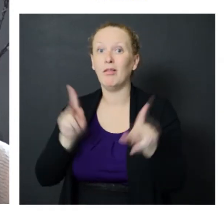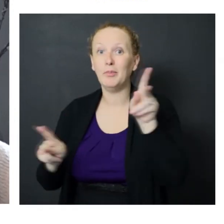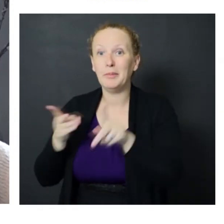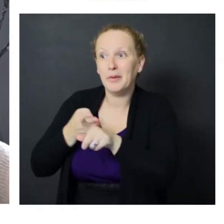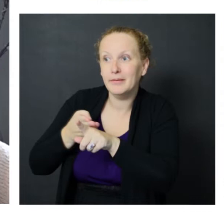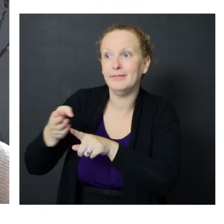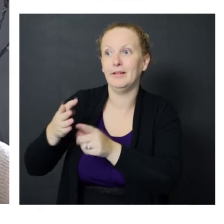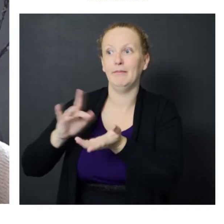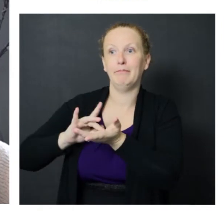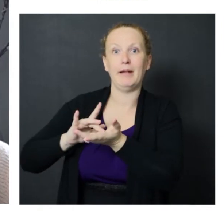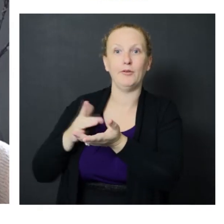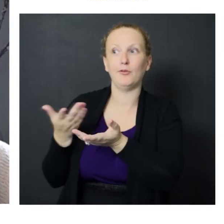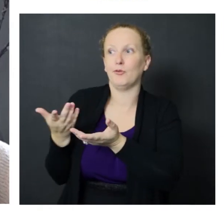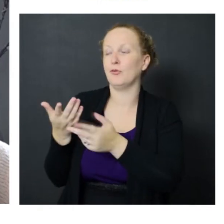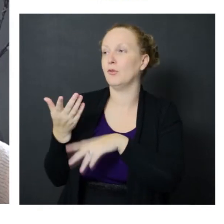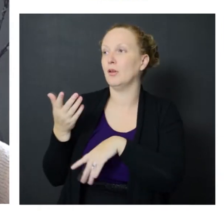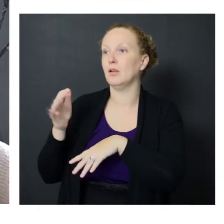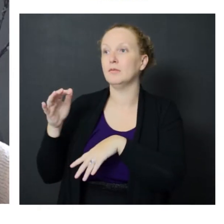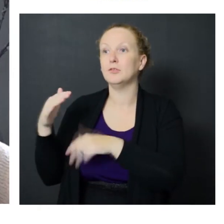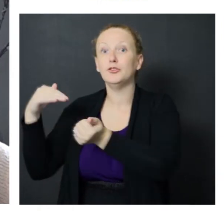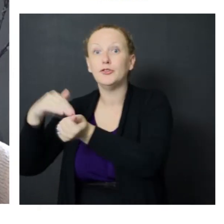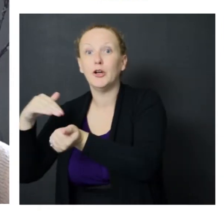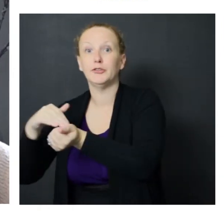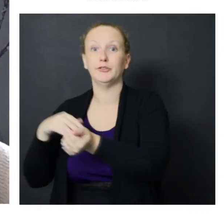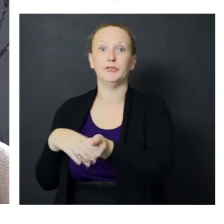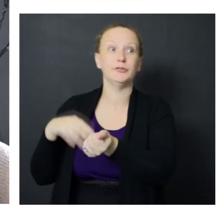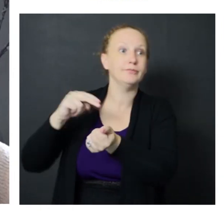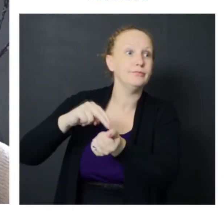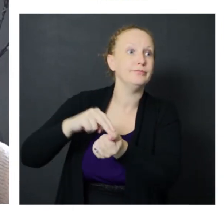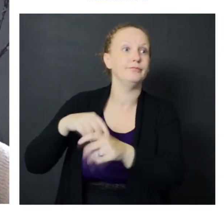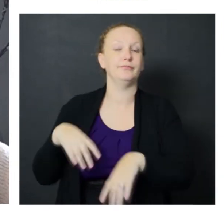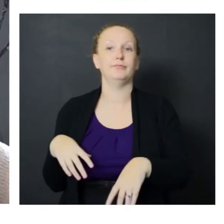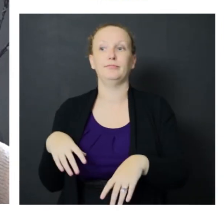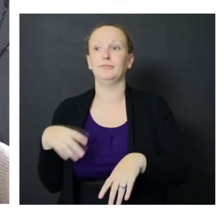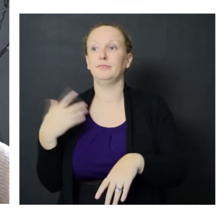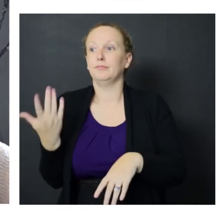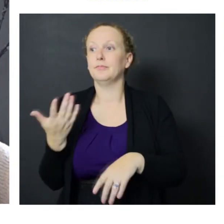IT professionals, um, CEOs, and vice presidents